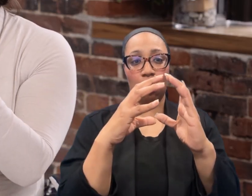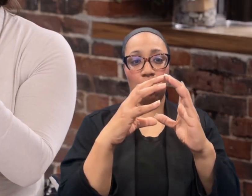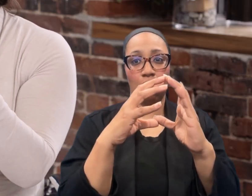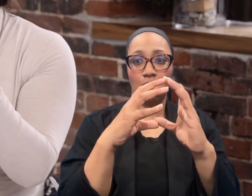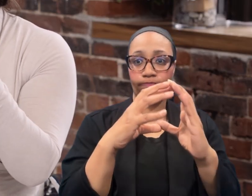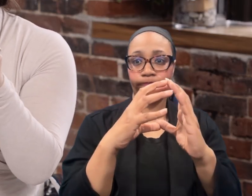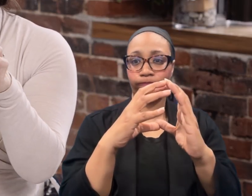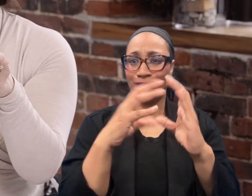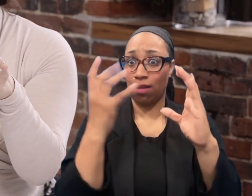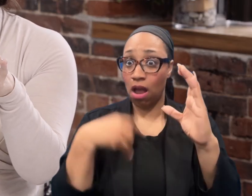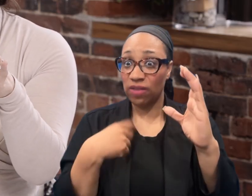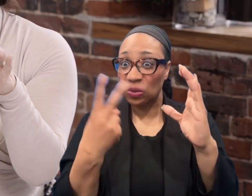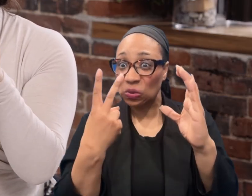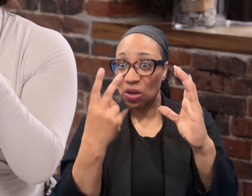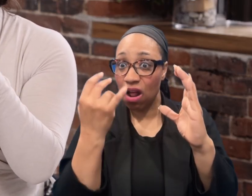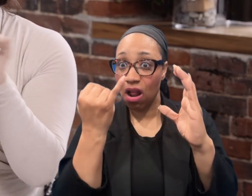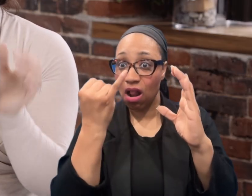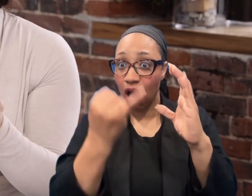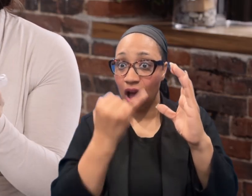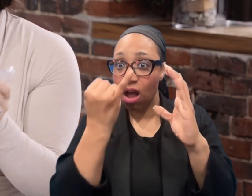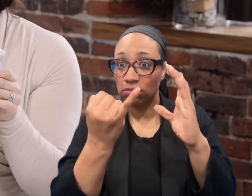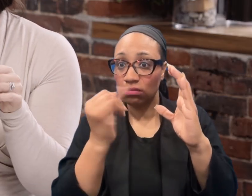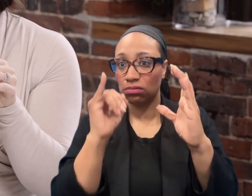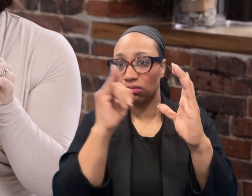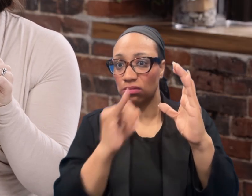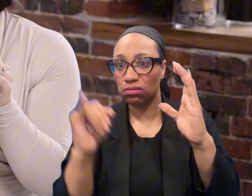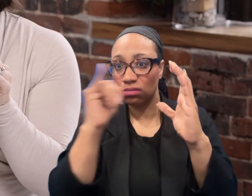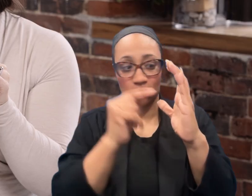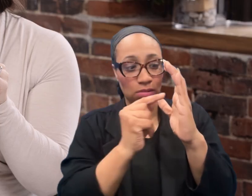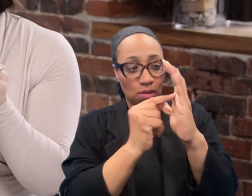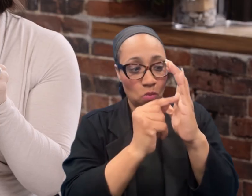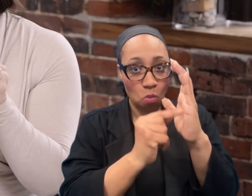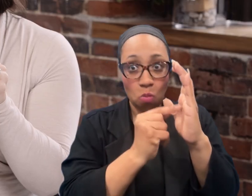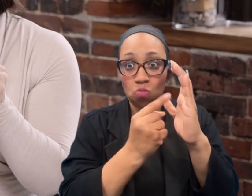that tunnel and that outer layer is going to go around it. So you want to line that up.